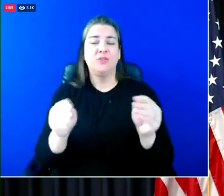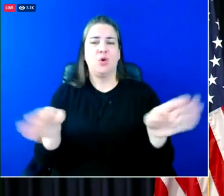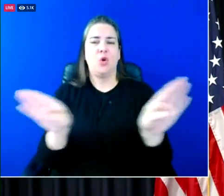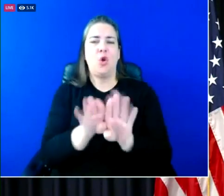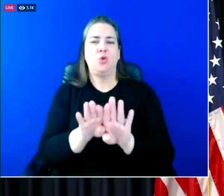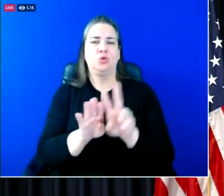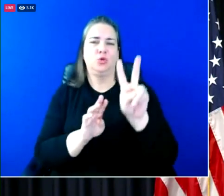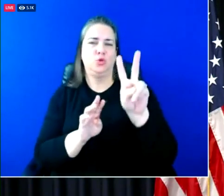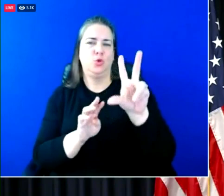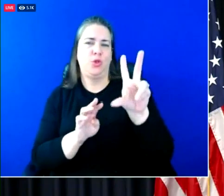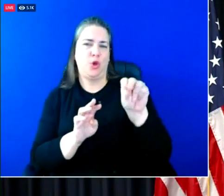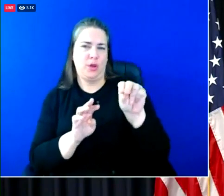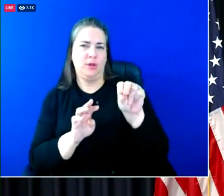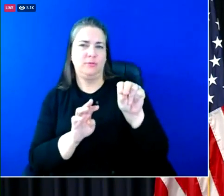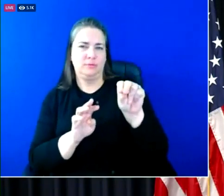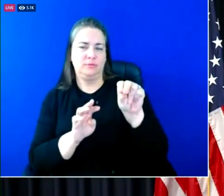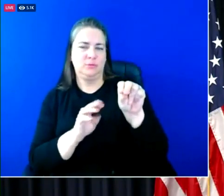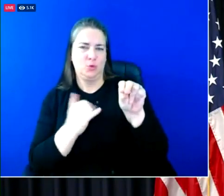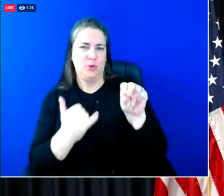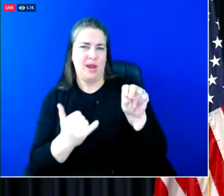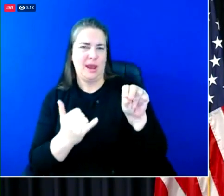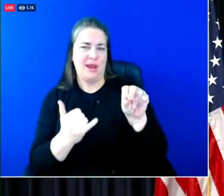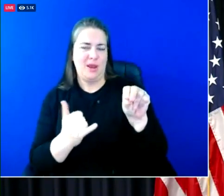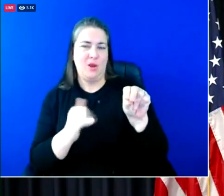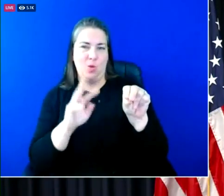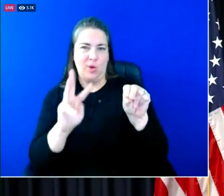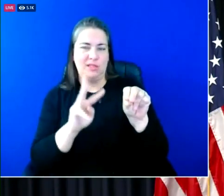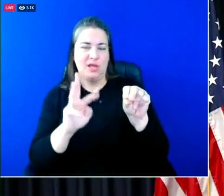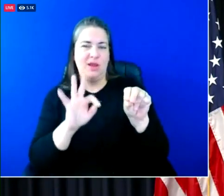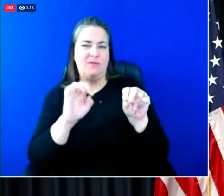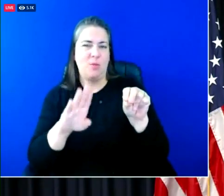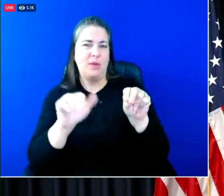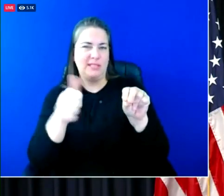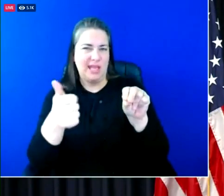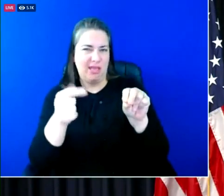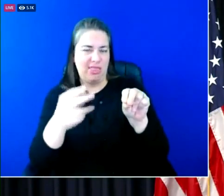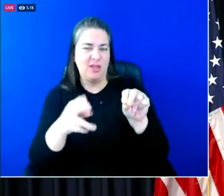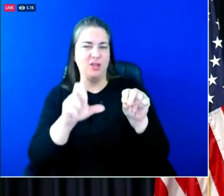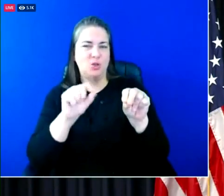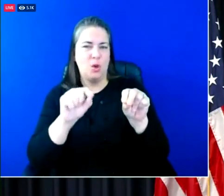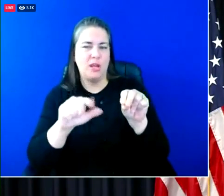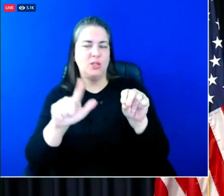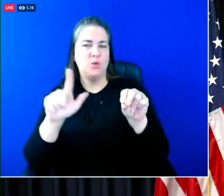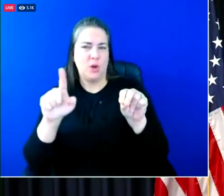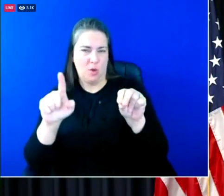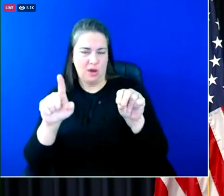today. Wednesday that February 10th, 2021 employees able to telecommute and